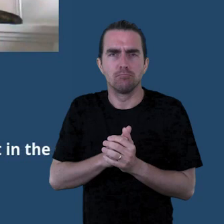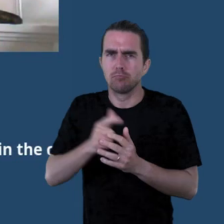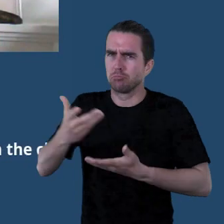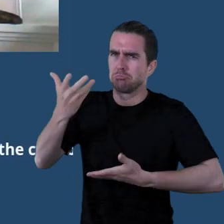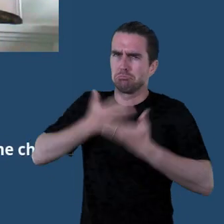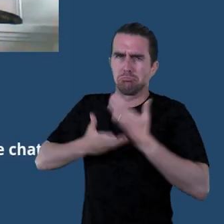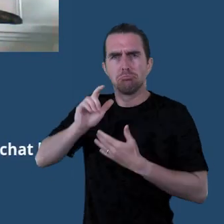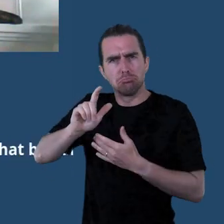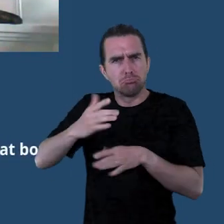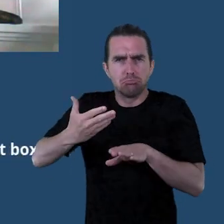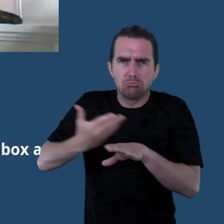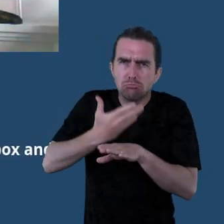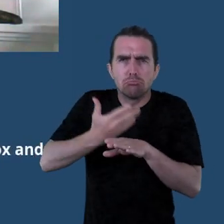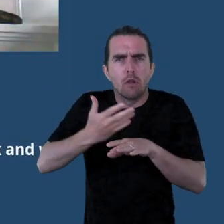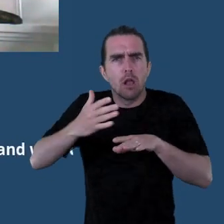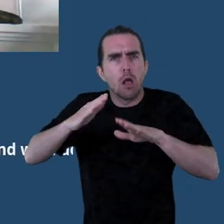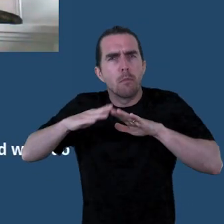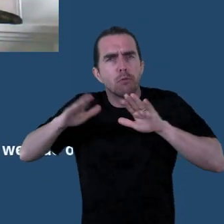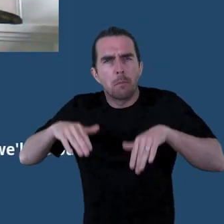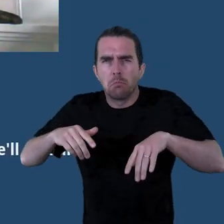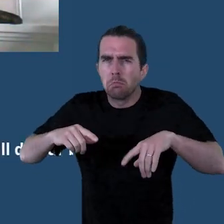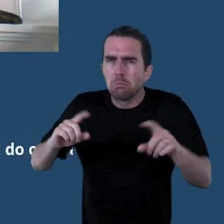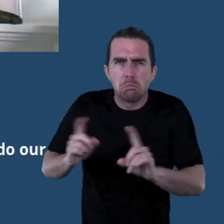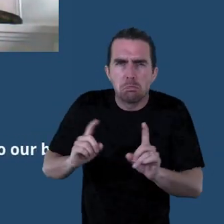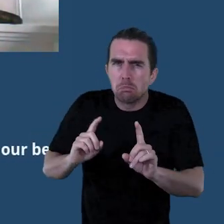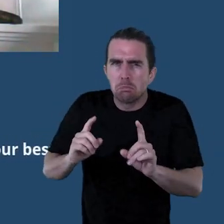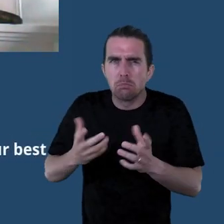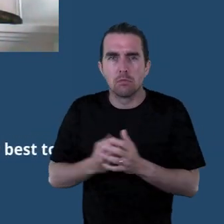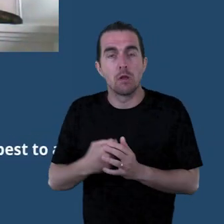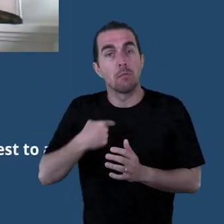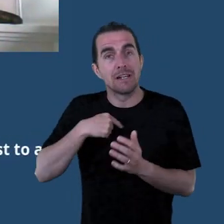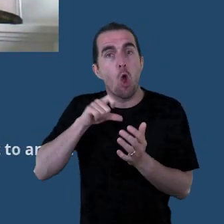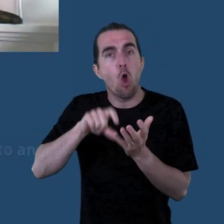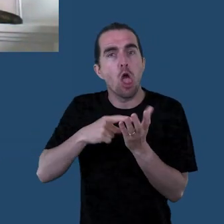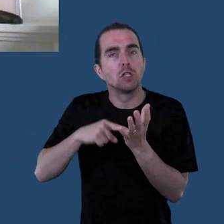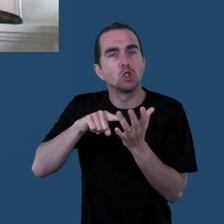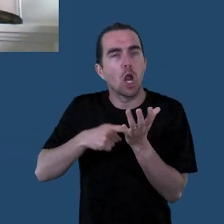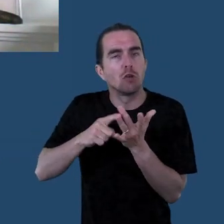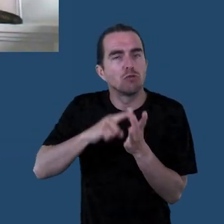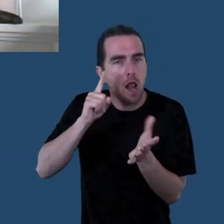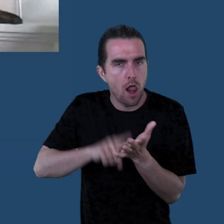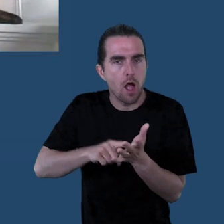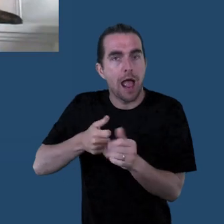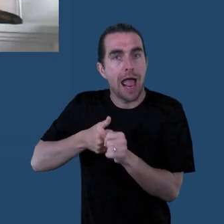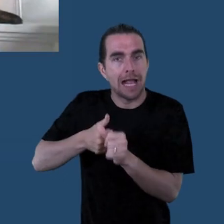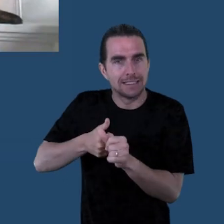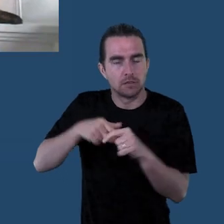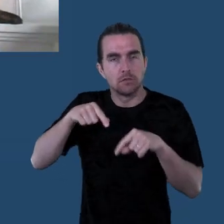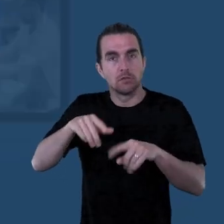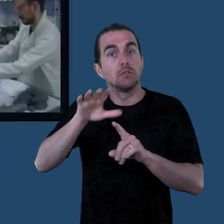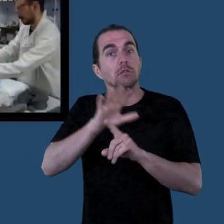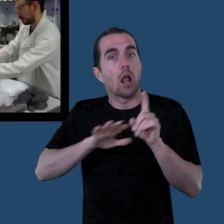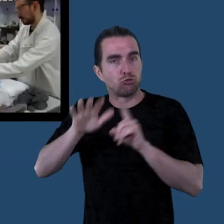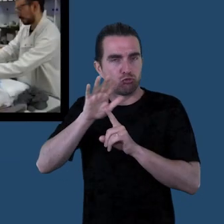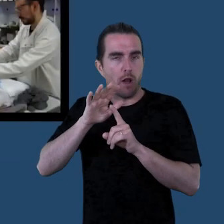Tell us, first of all, what it is that you do the museum. So, I'm a curatorial assistant at the Natural History Museum,